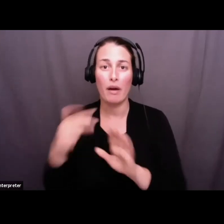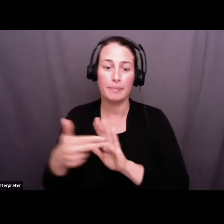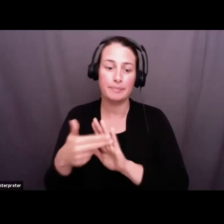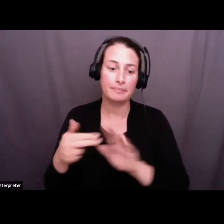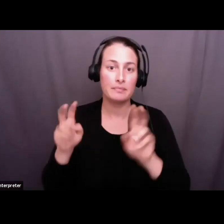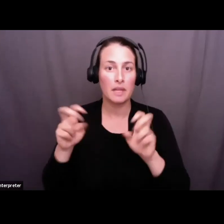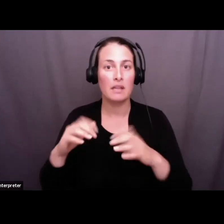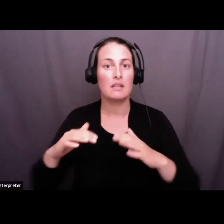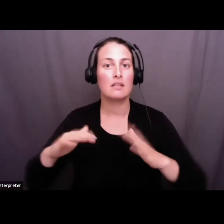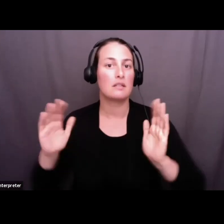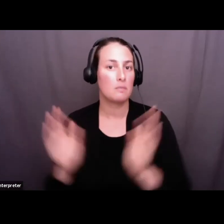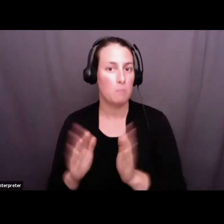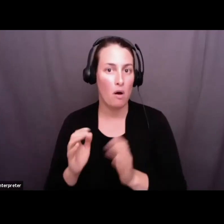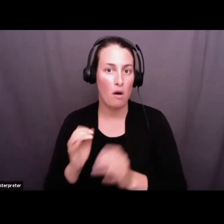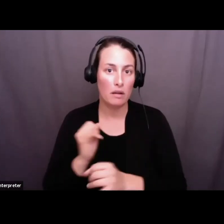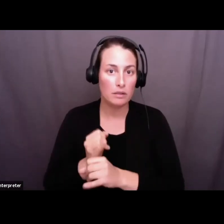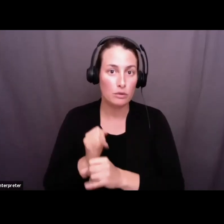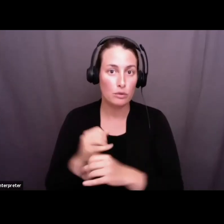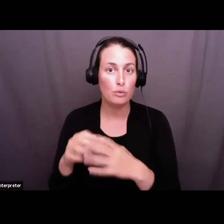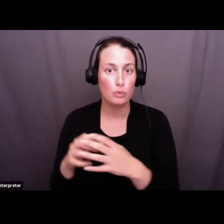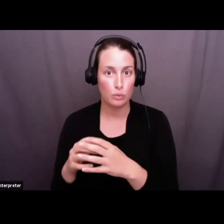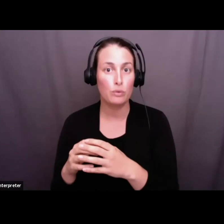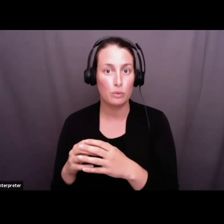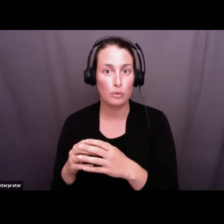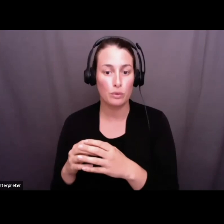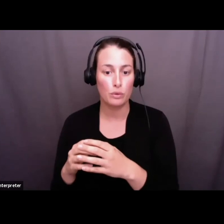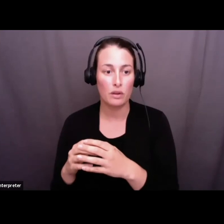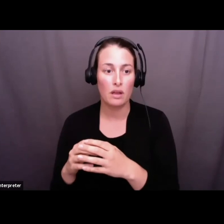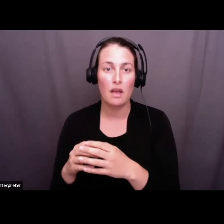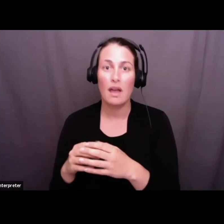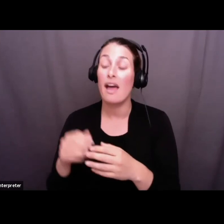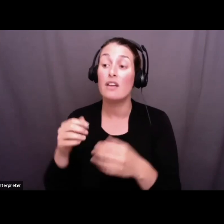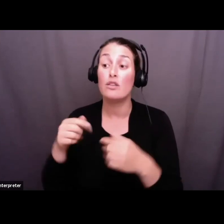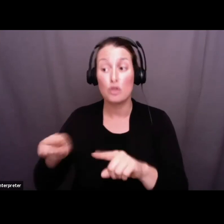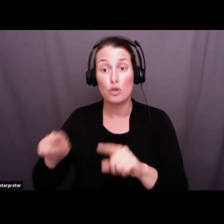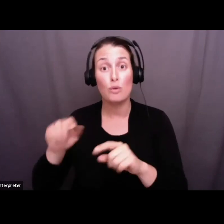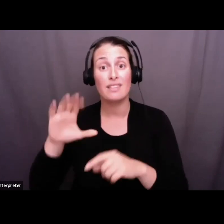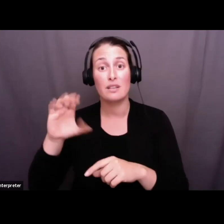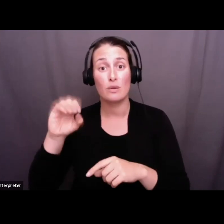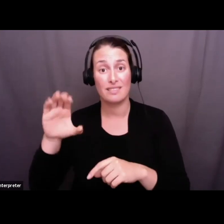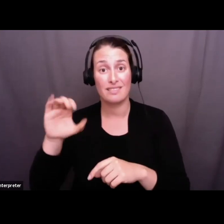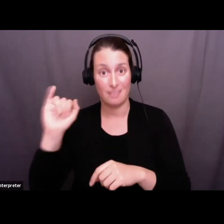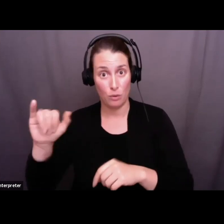And there is, even around the table at the Council of Councils, I think there’s a lot